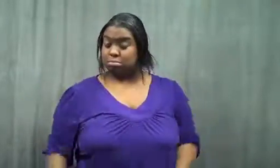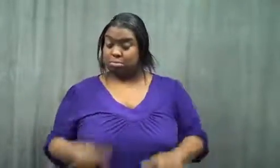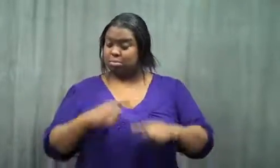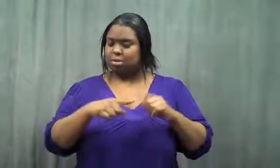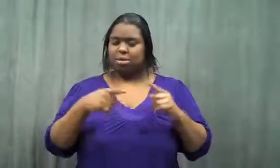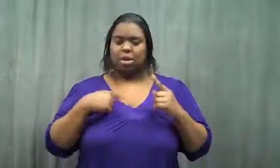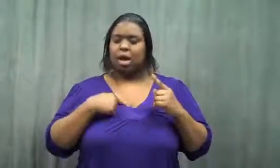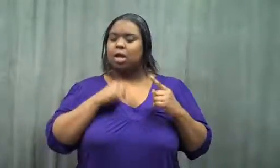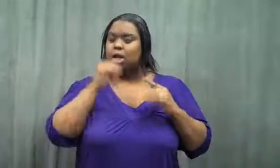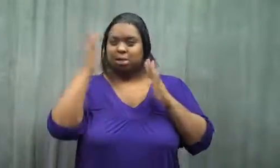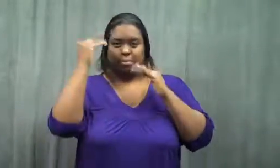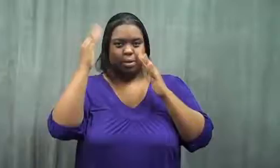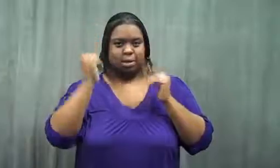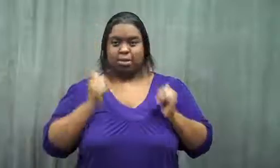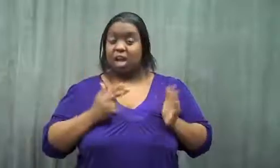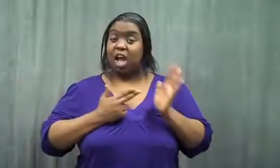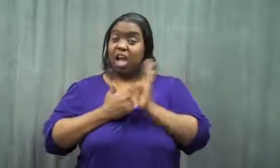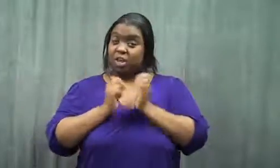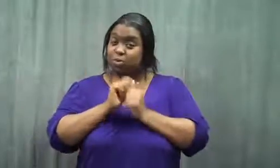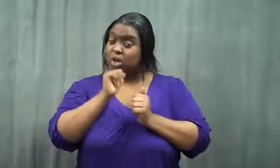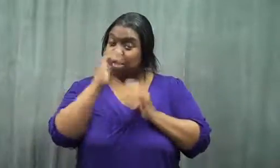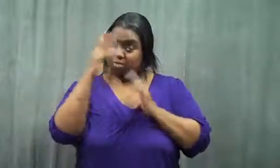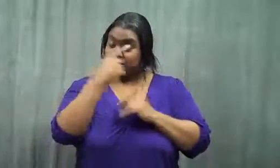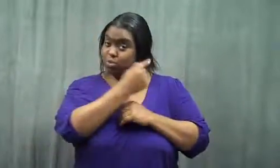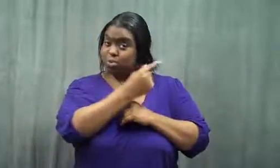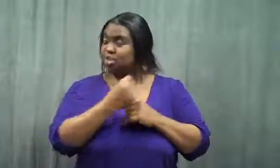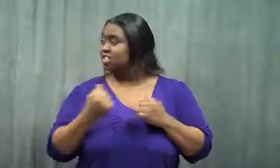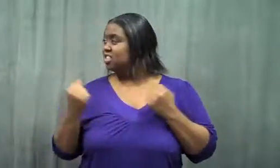I didn't expect it, honestly.